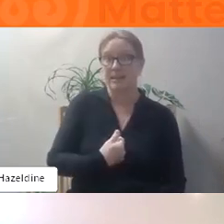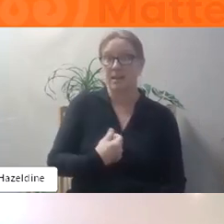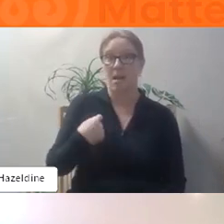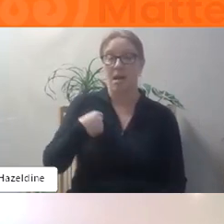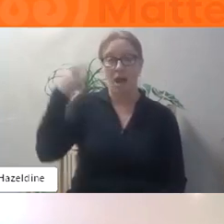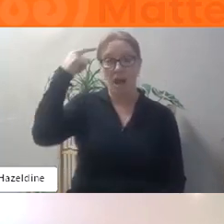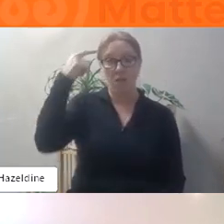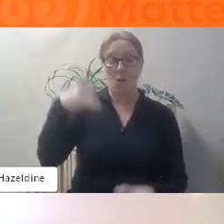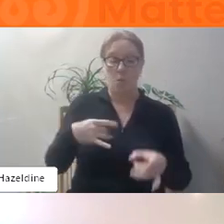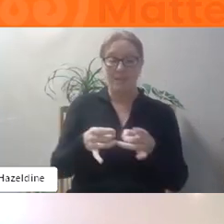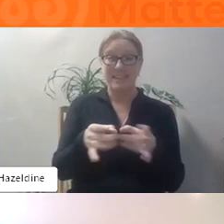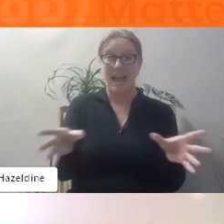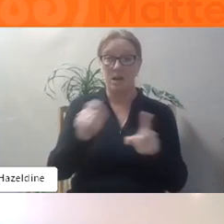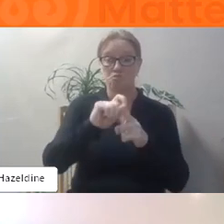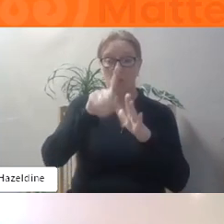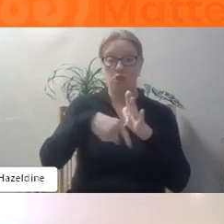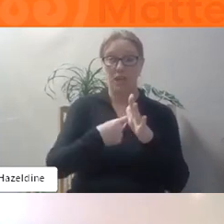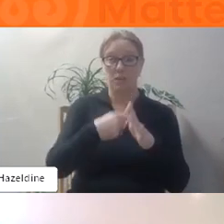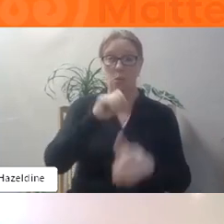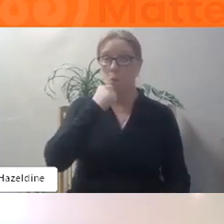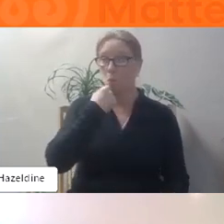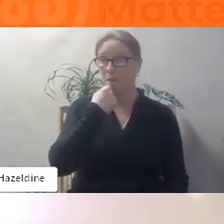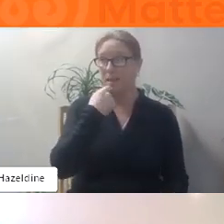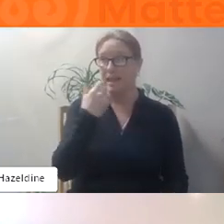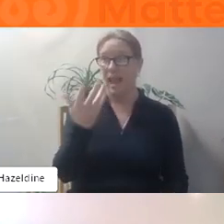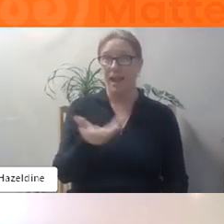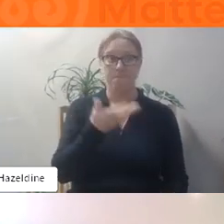started this project that it was going to be something that everybody